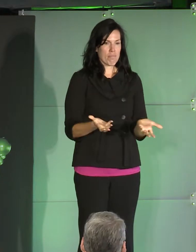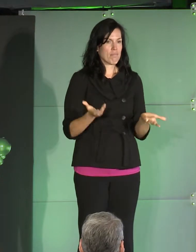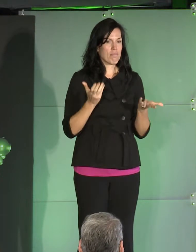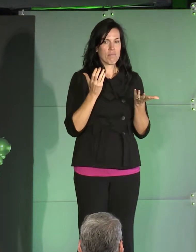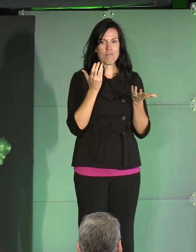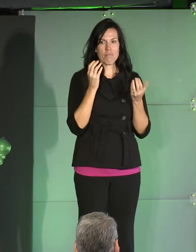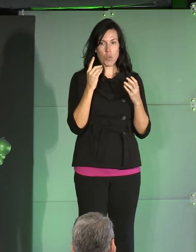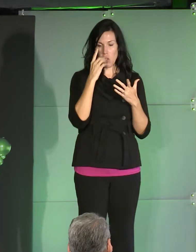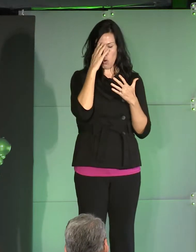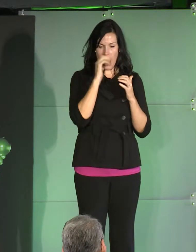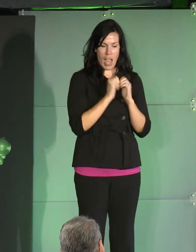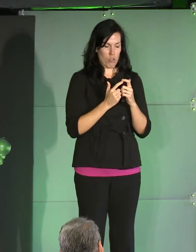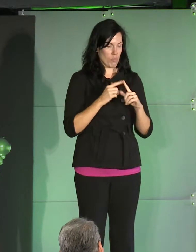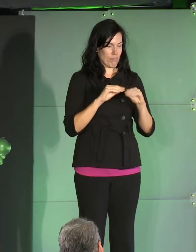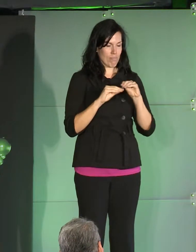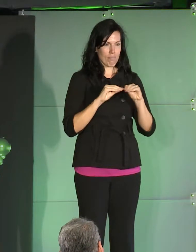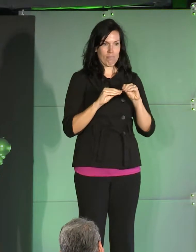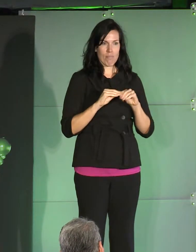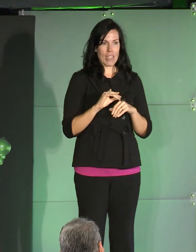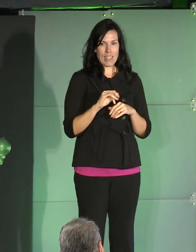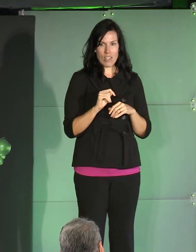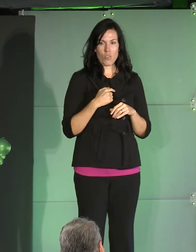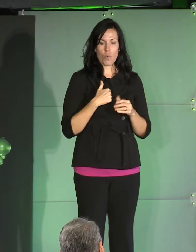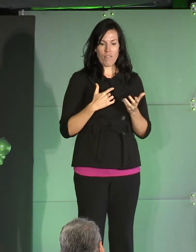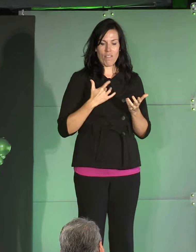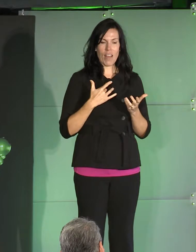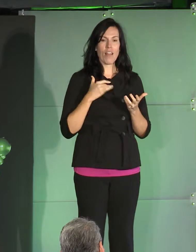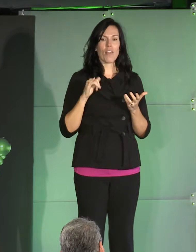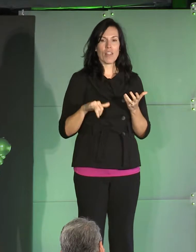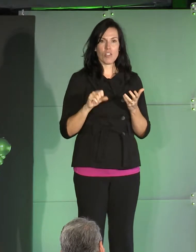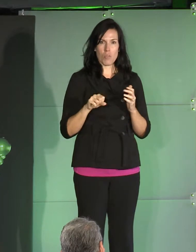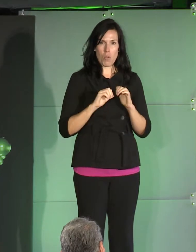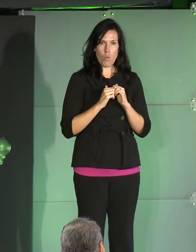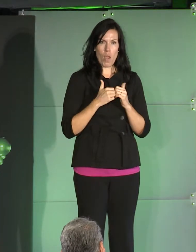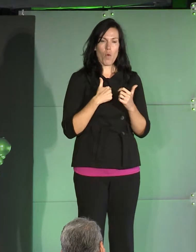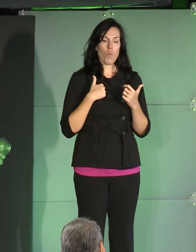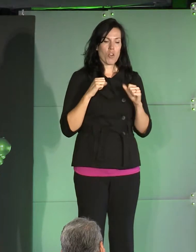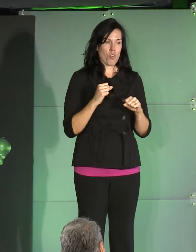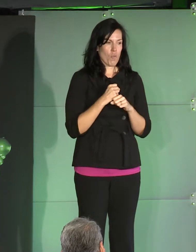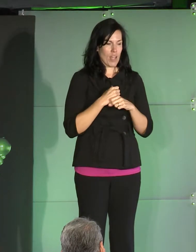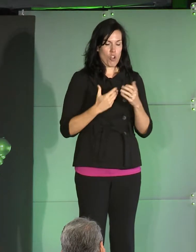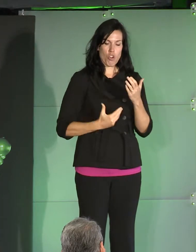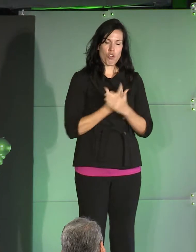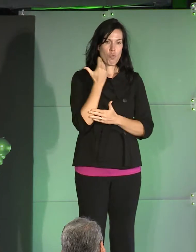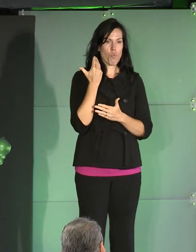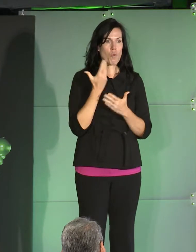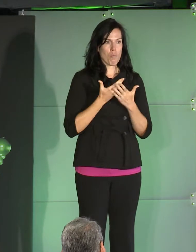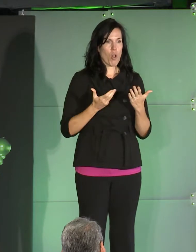about how to maintain it. So we felt that this could maybe be a way to create sort of a new product, or a new resource that they could